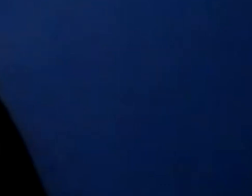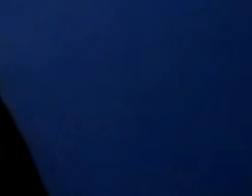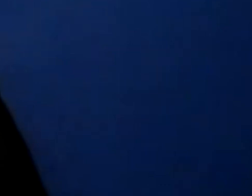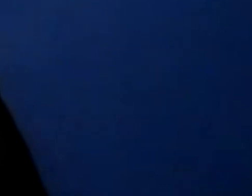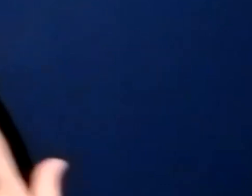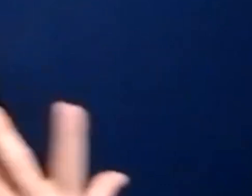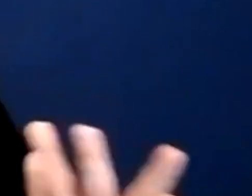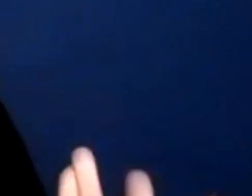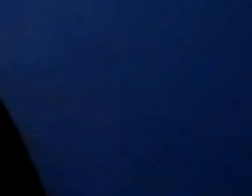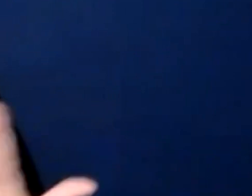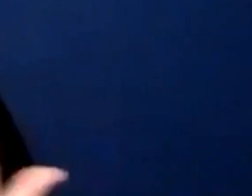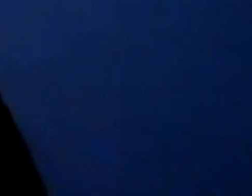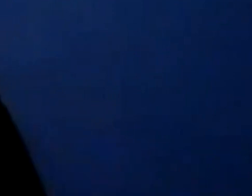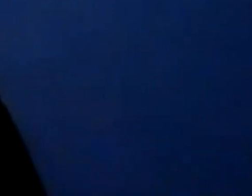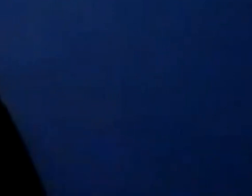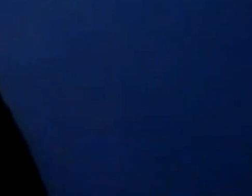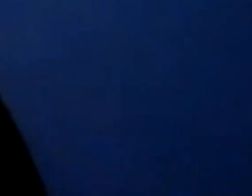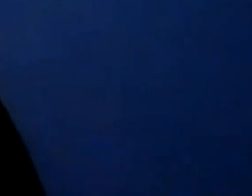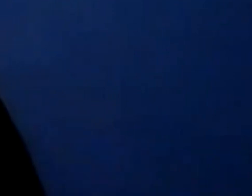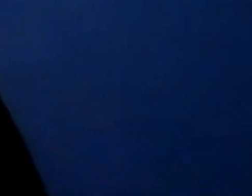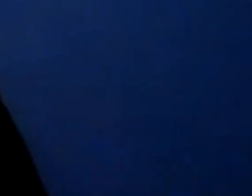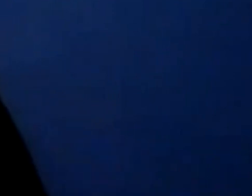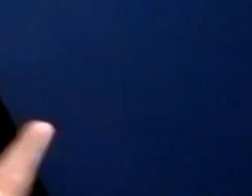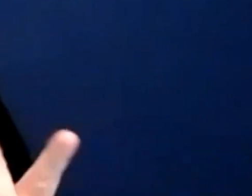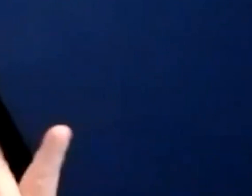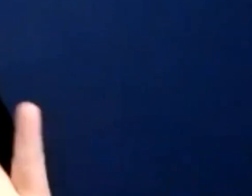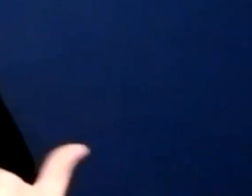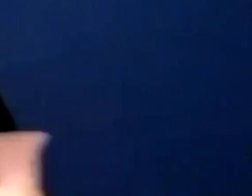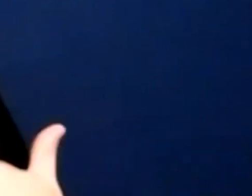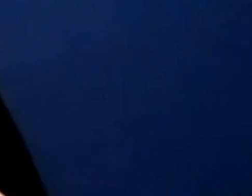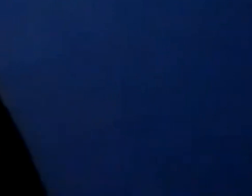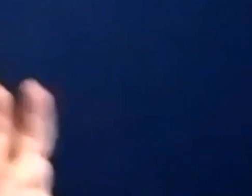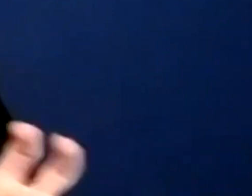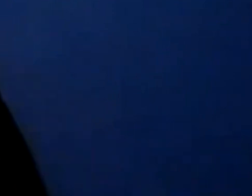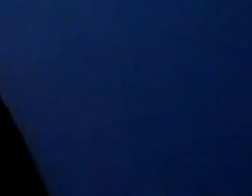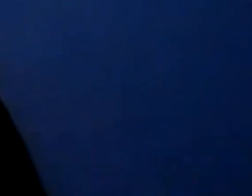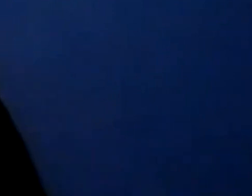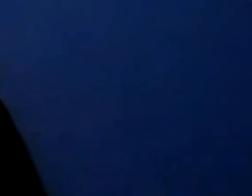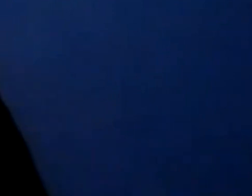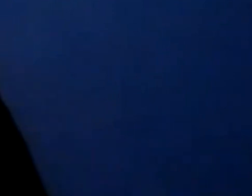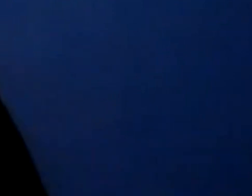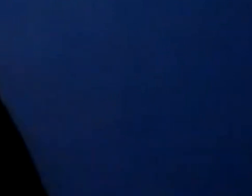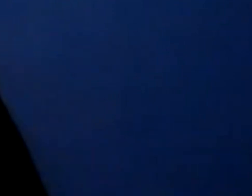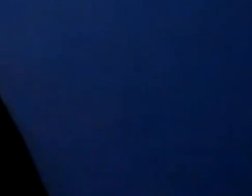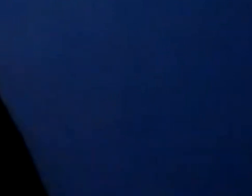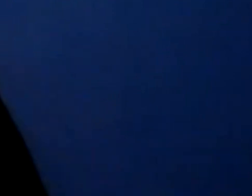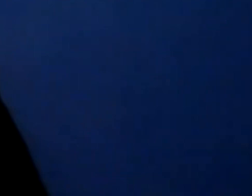things can be streamlined and it works even more efficiently if the housing provider has taken the steps to learn about the program